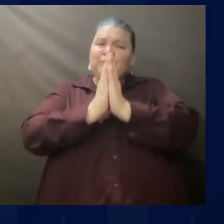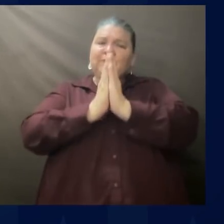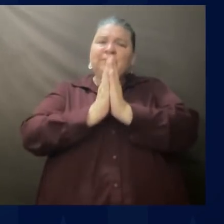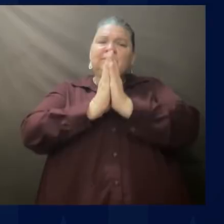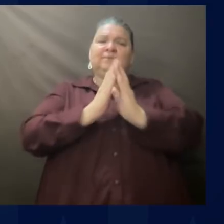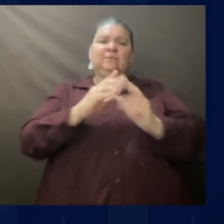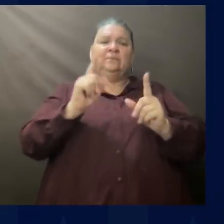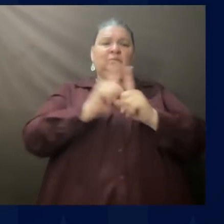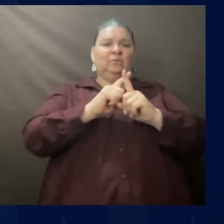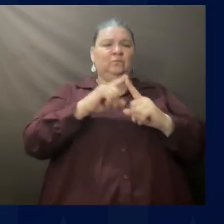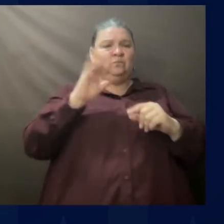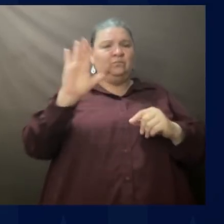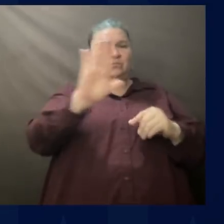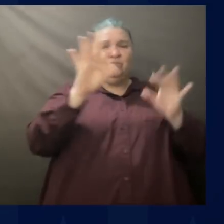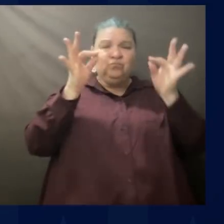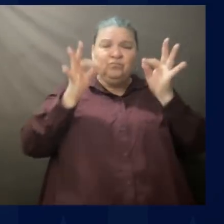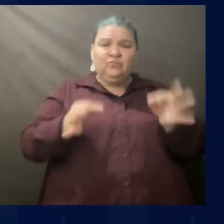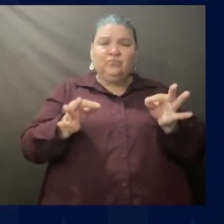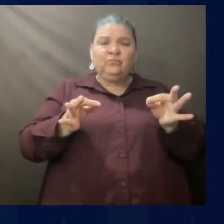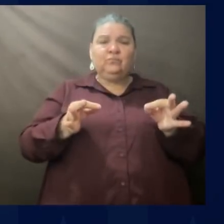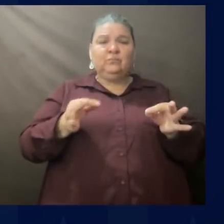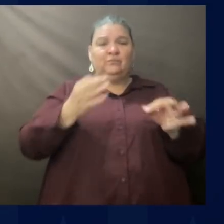principles that are essential for a free society.